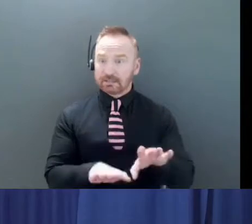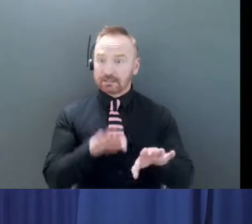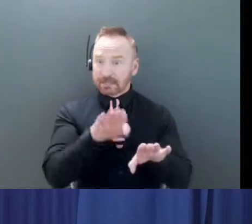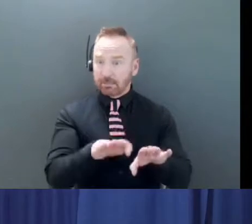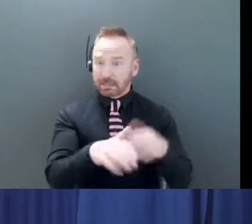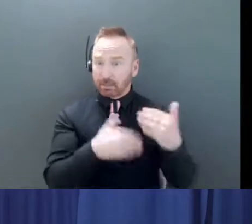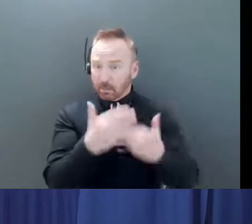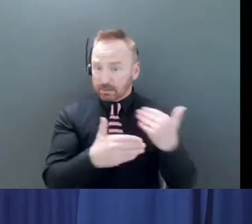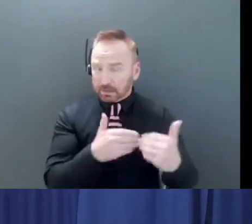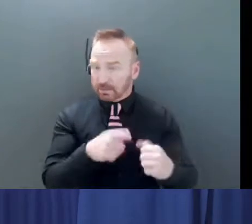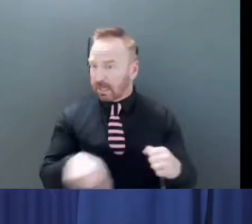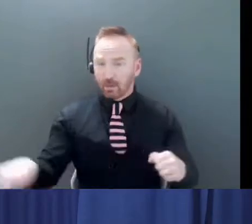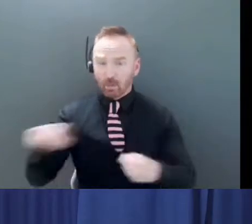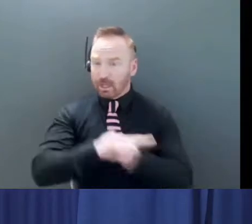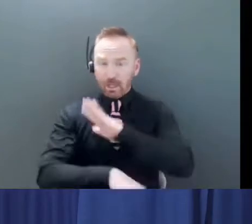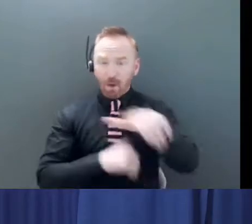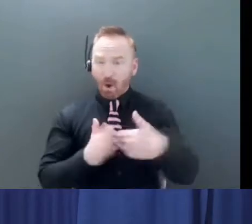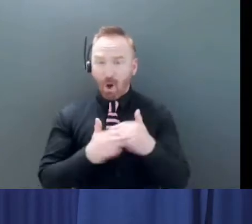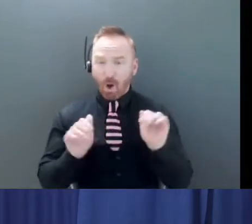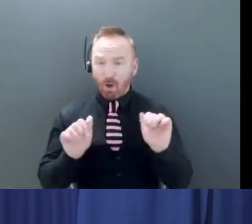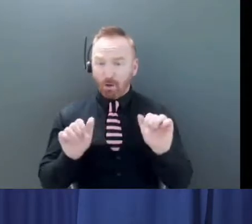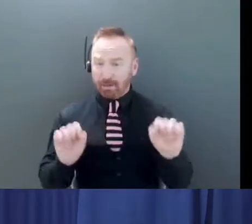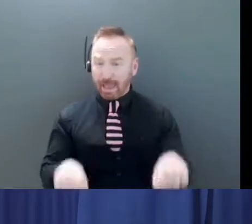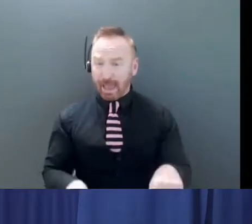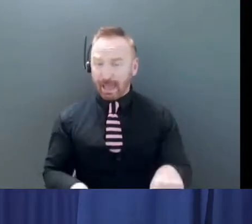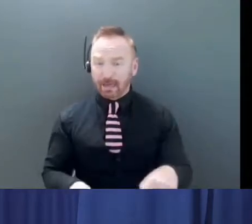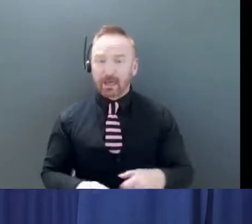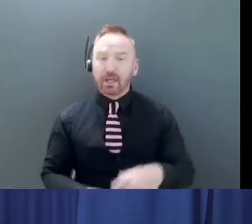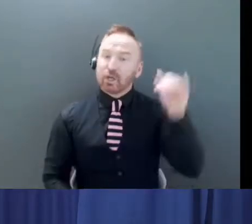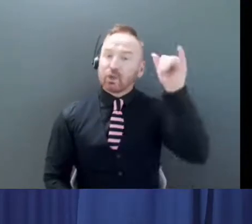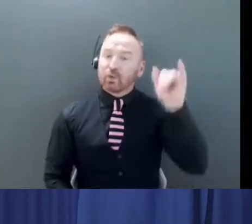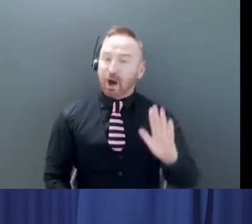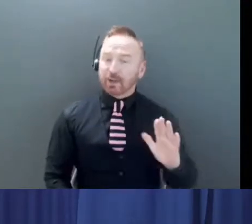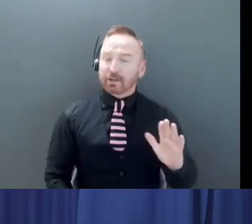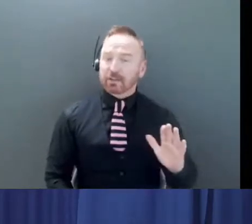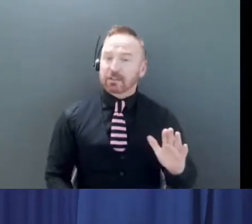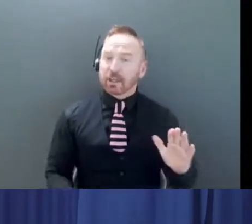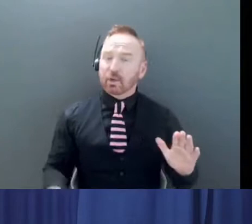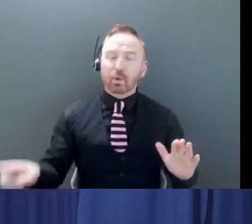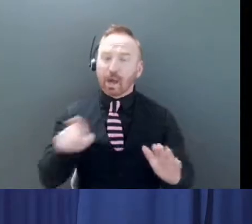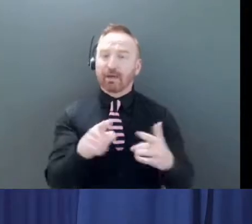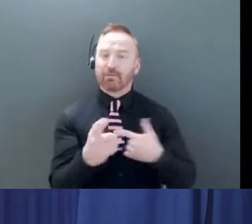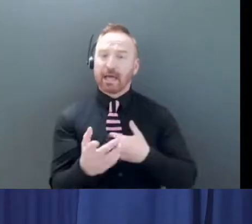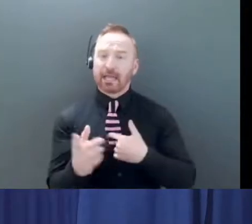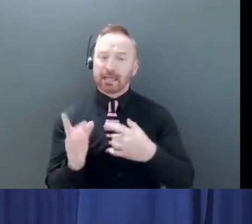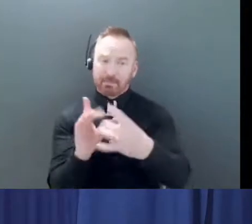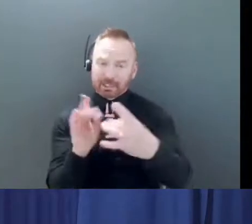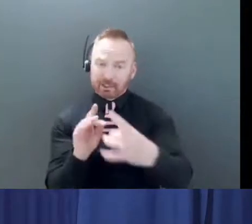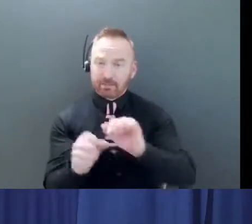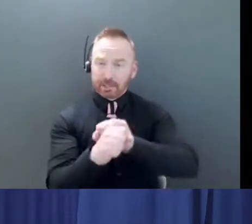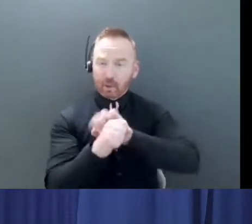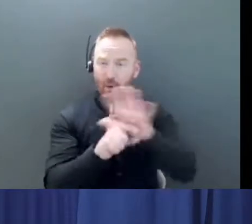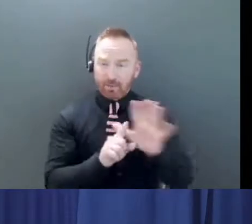So I think, you know, it is a really important step, and one that we can all take. I want to thank Yukoners,